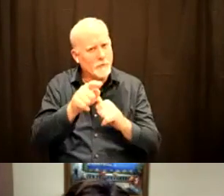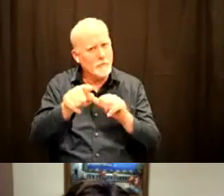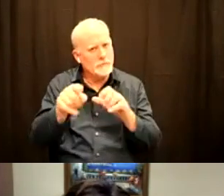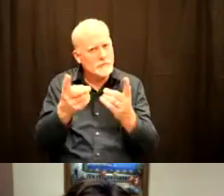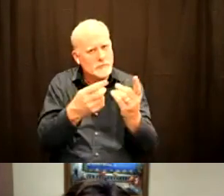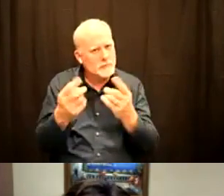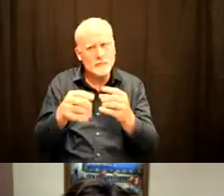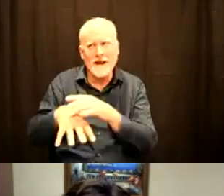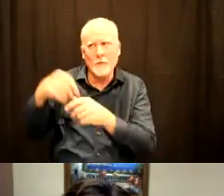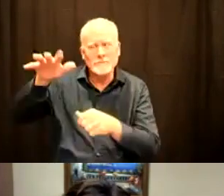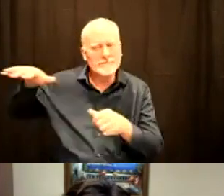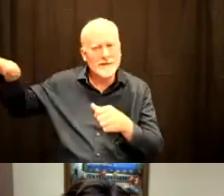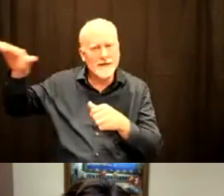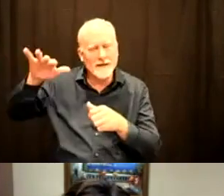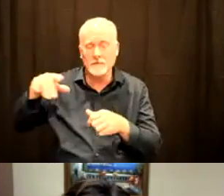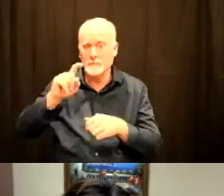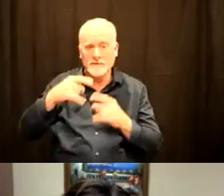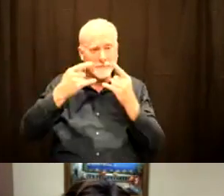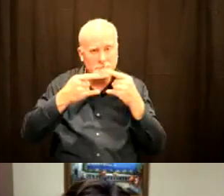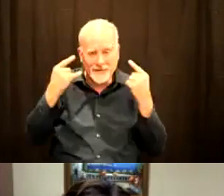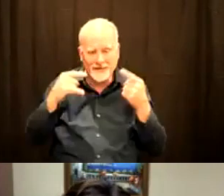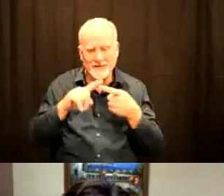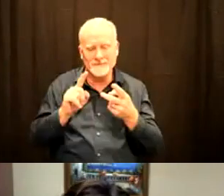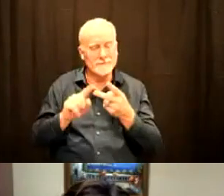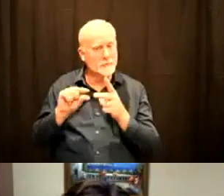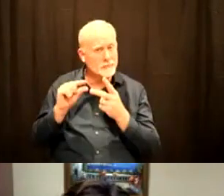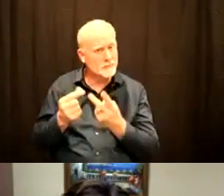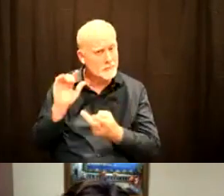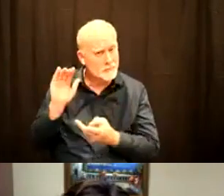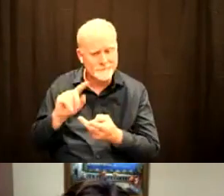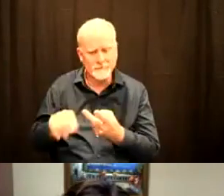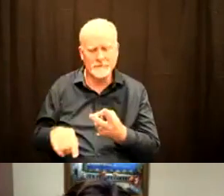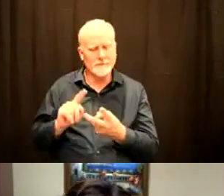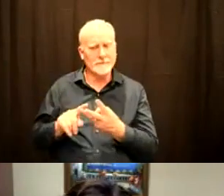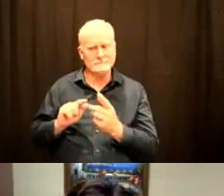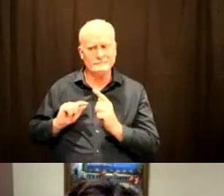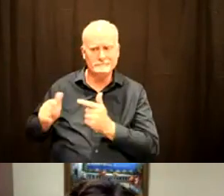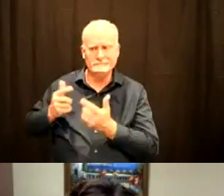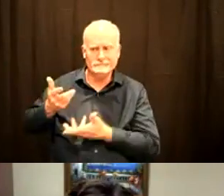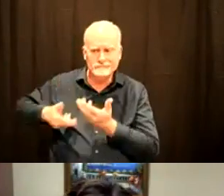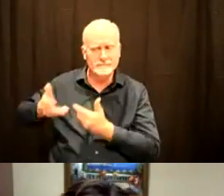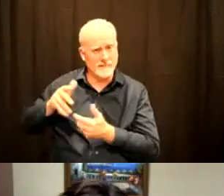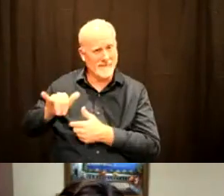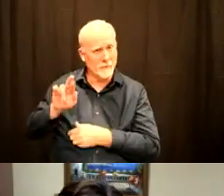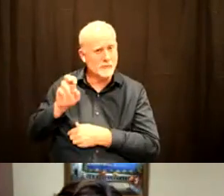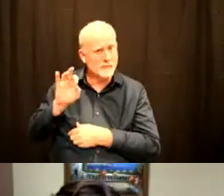campus mask groups um and interactions that run the risk of increasing the virus are the things